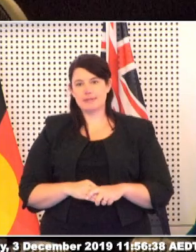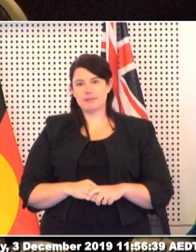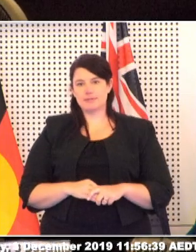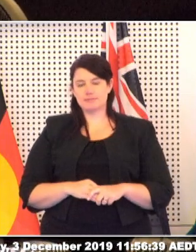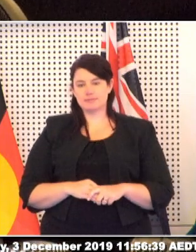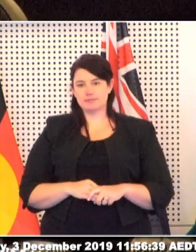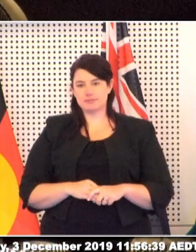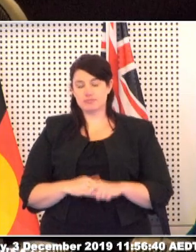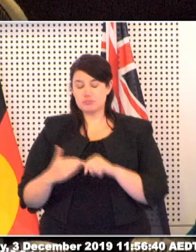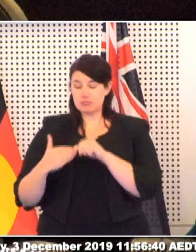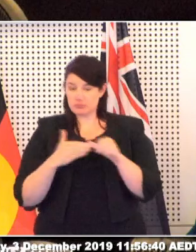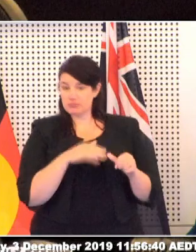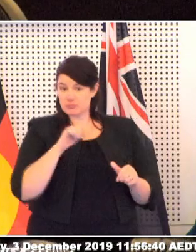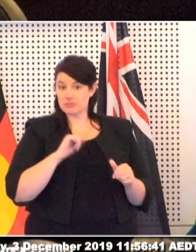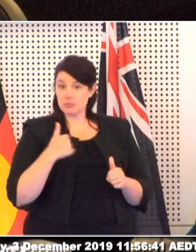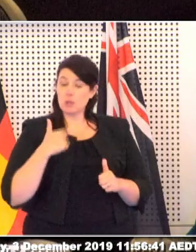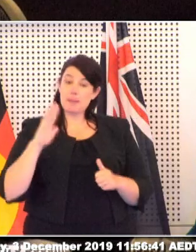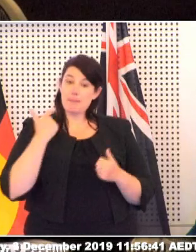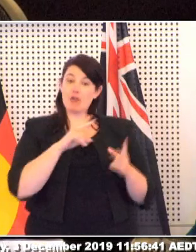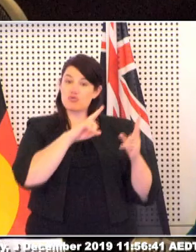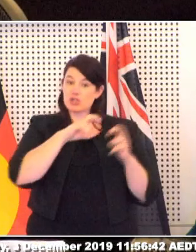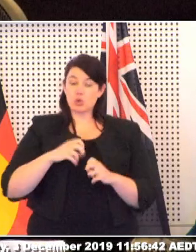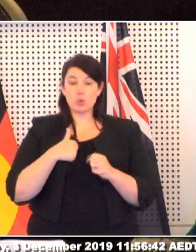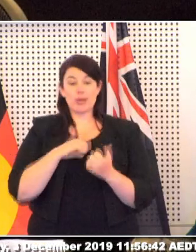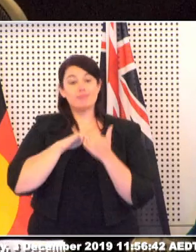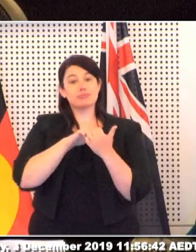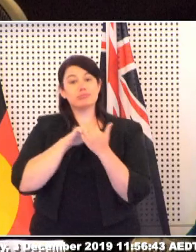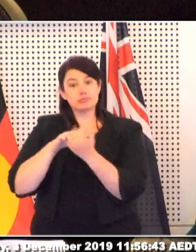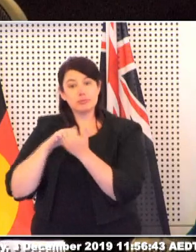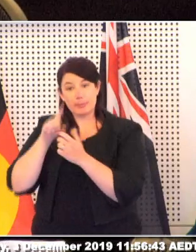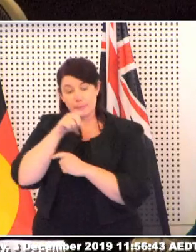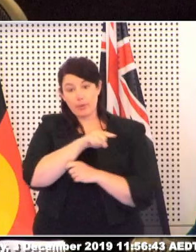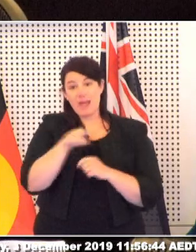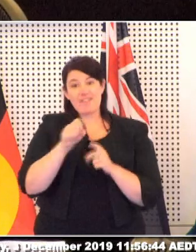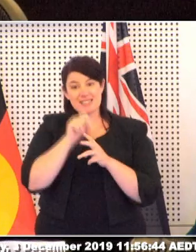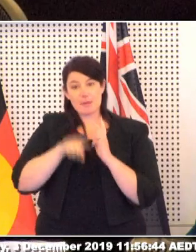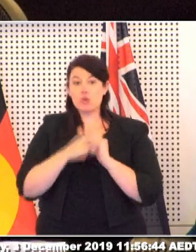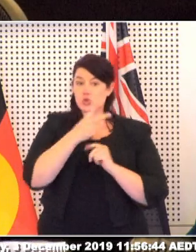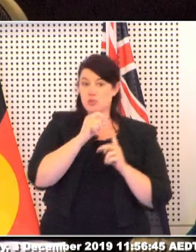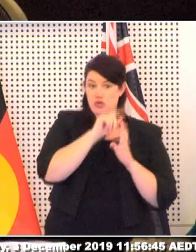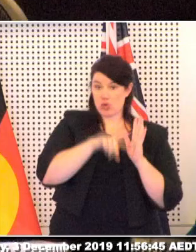We have done some research where we worked with people with disability across two projects, one was with children with disability,